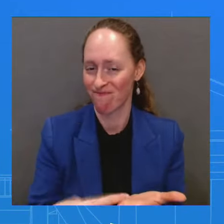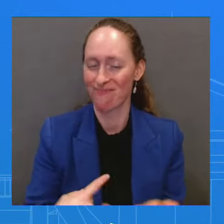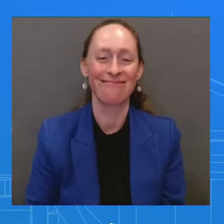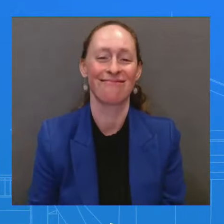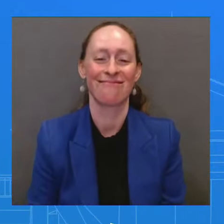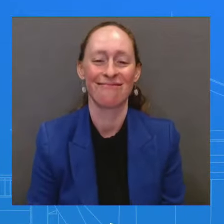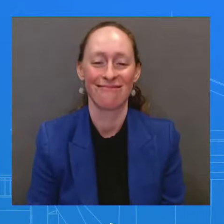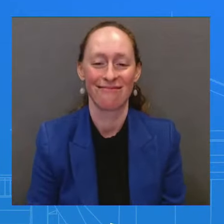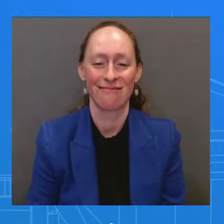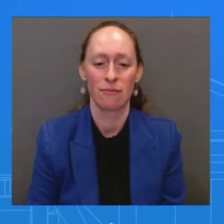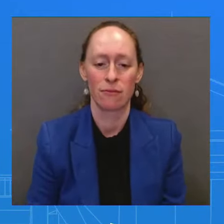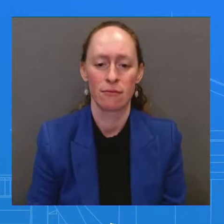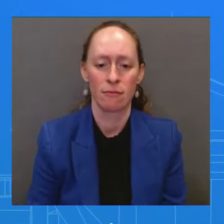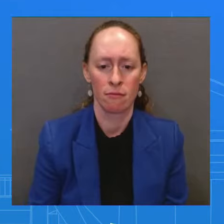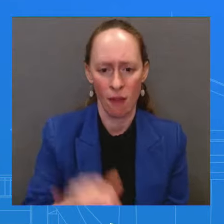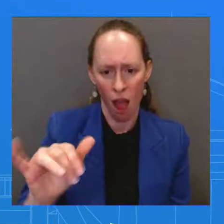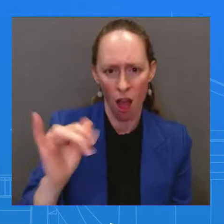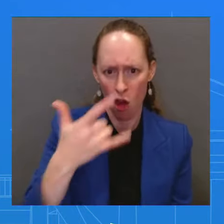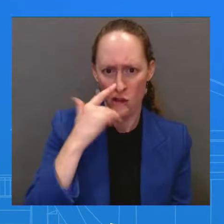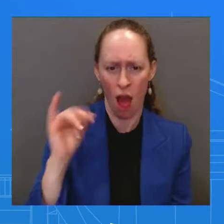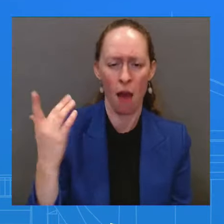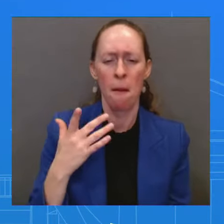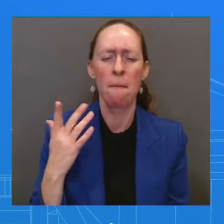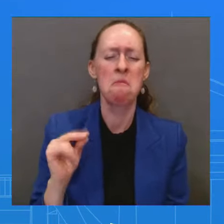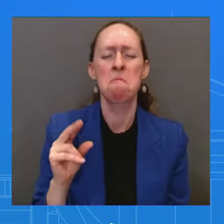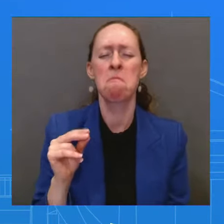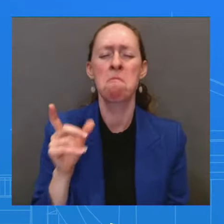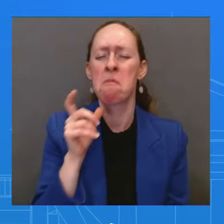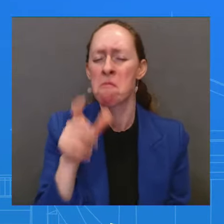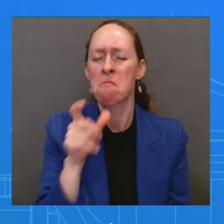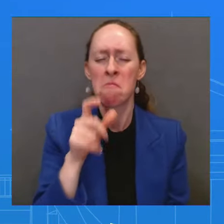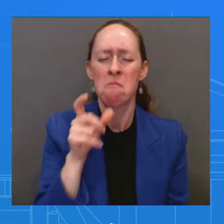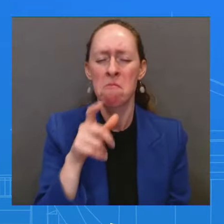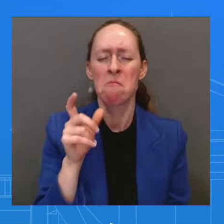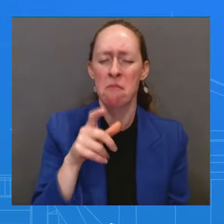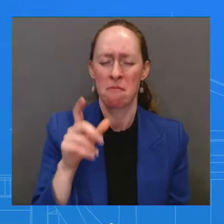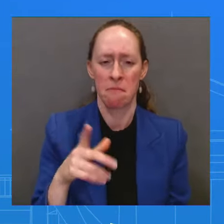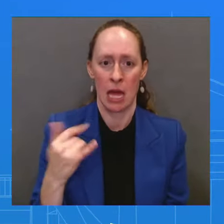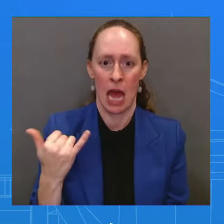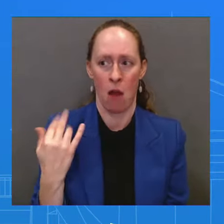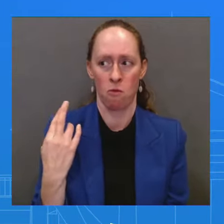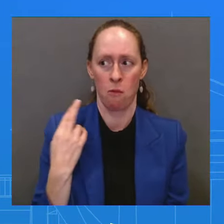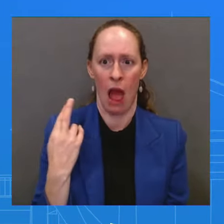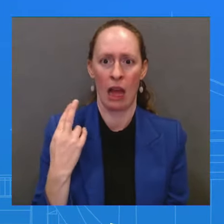Ms. Jean-Pierre: Look, and I've said this before, of course it is of conc- -- concern when you have a small fraction,